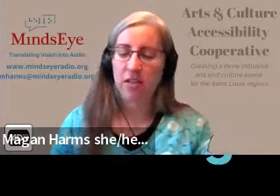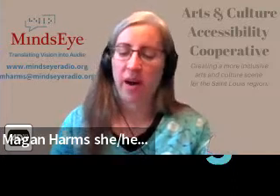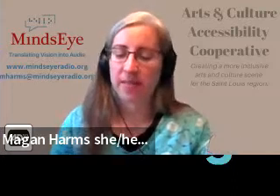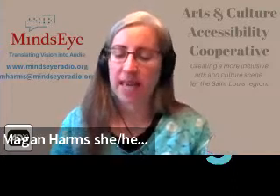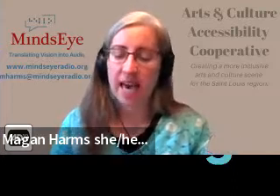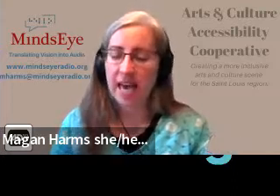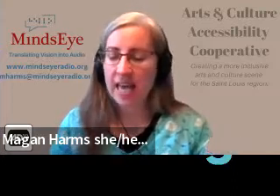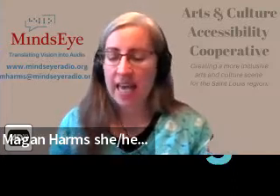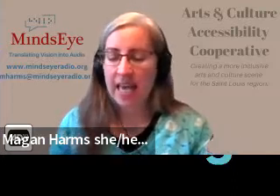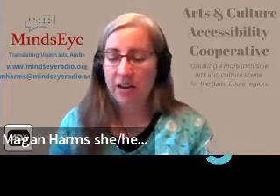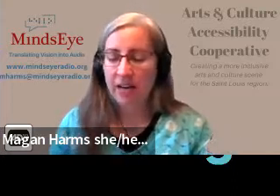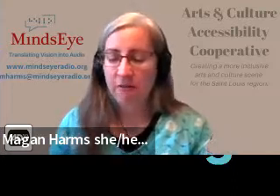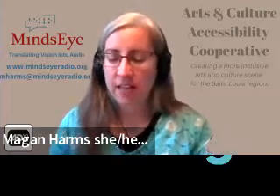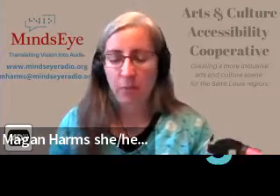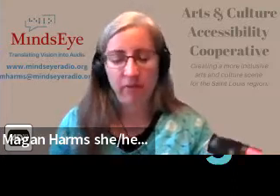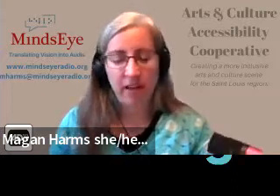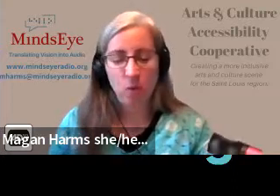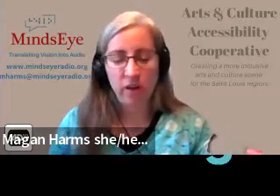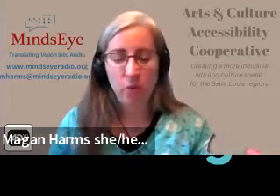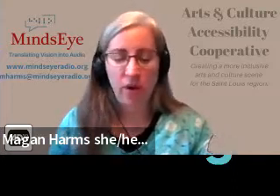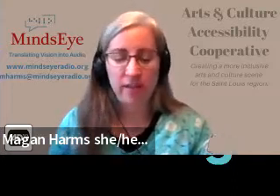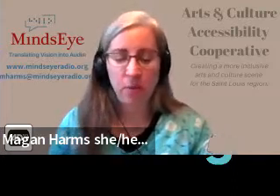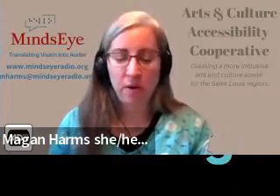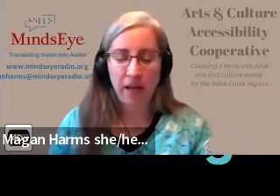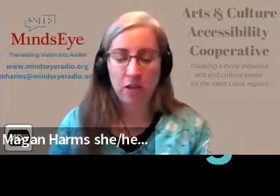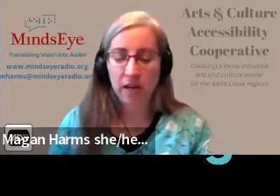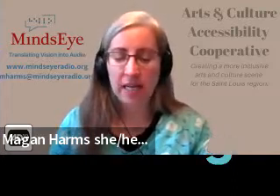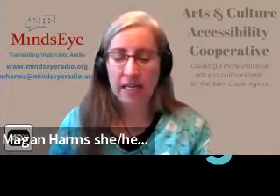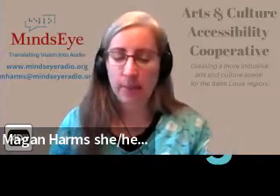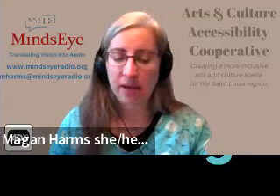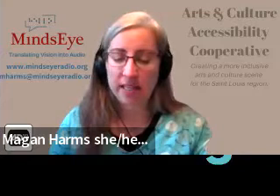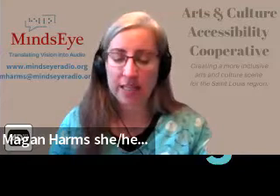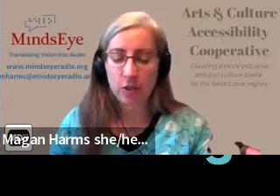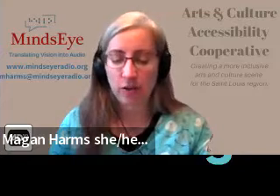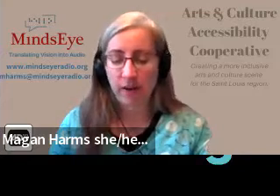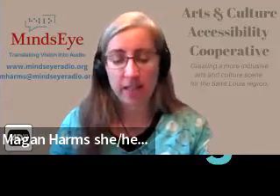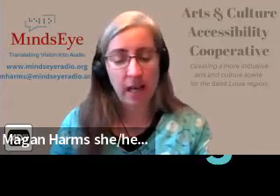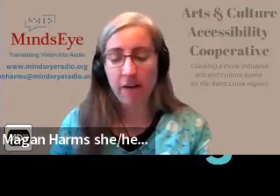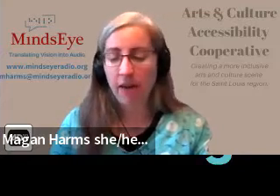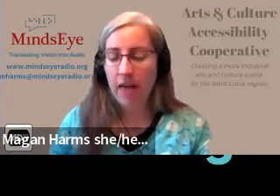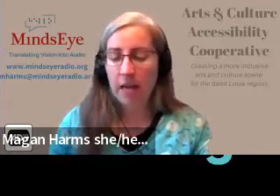YMCA providing one-to-one support by trained certified staff in